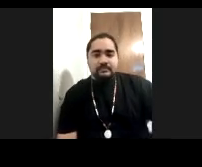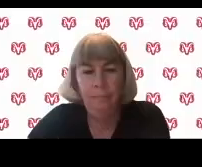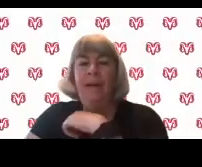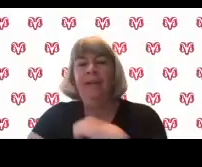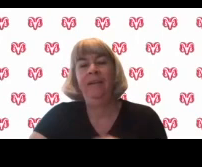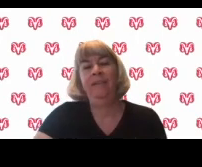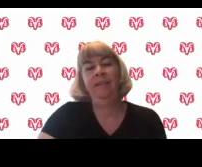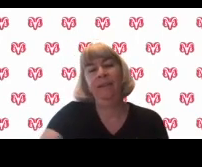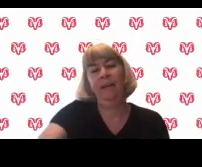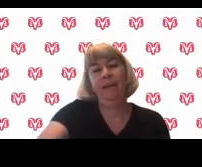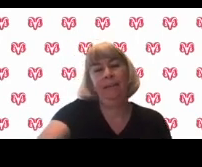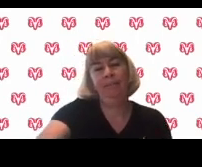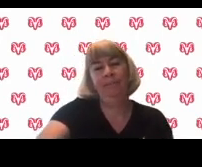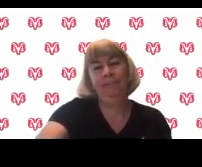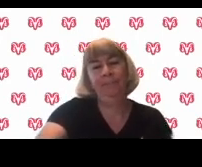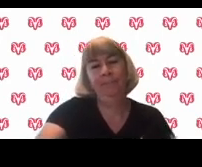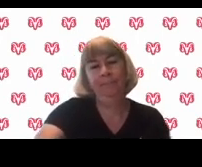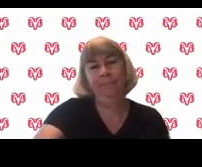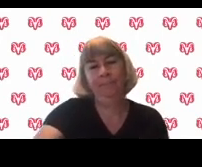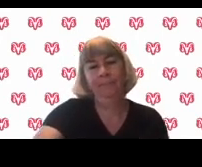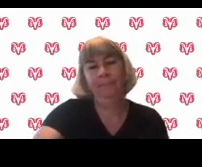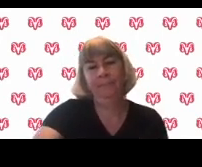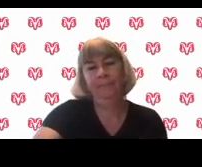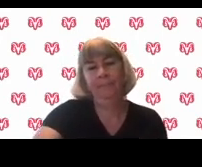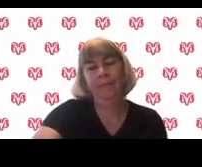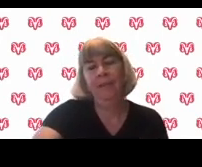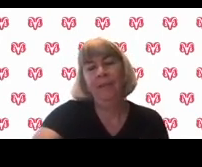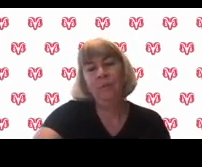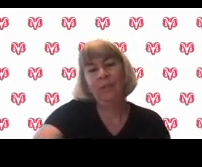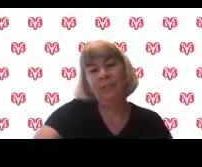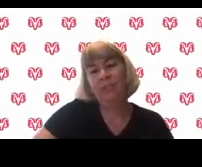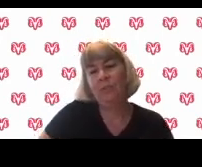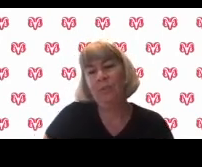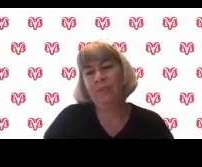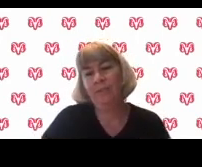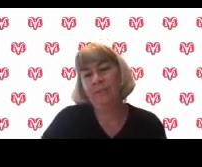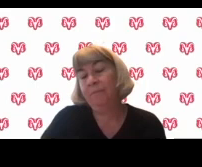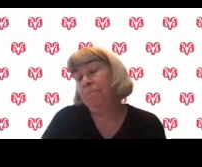Yeah, I think historically students